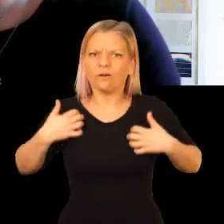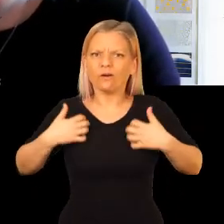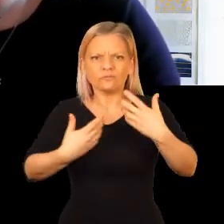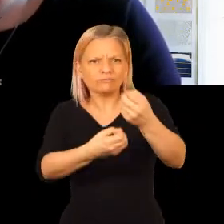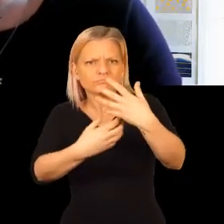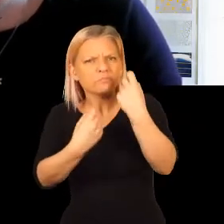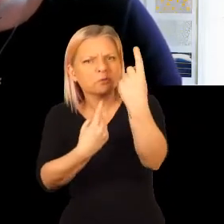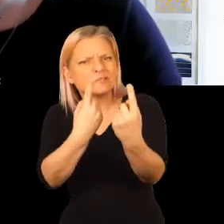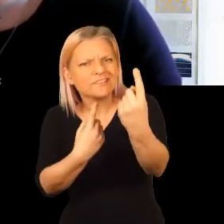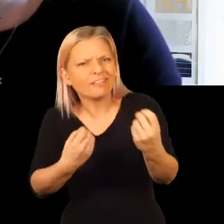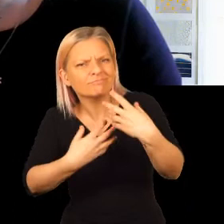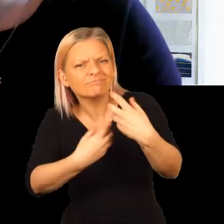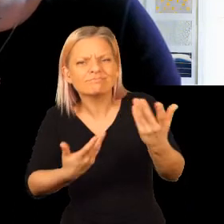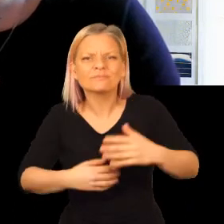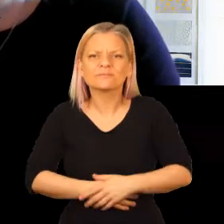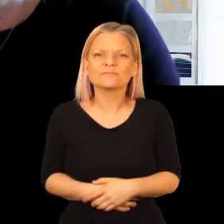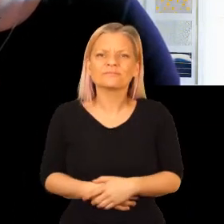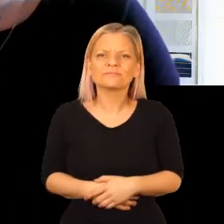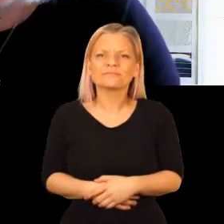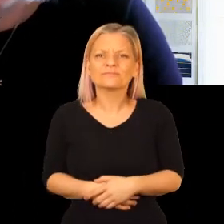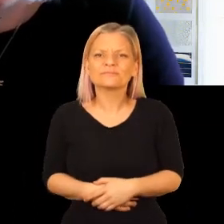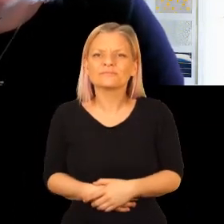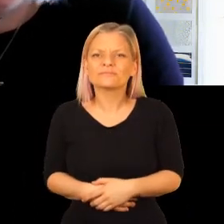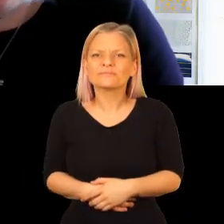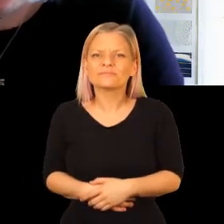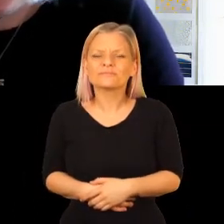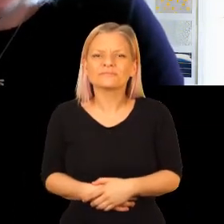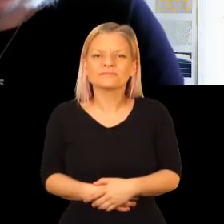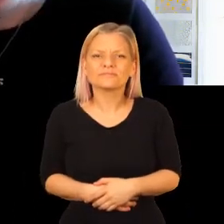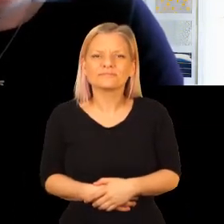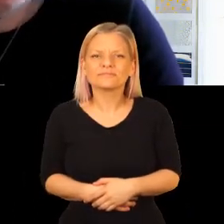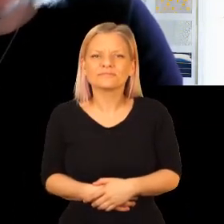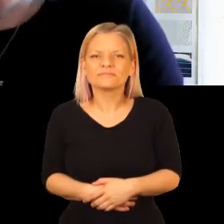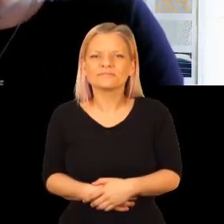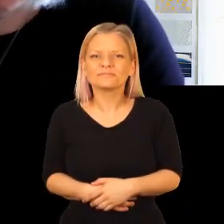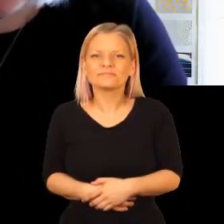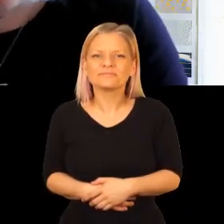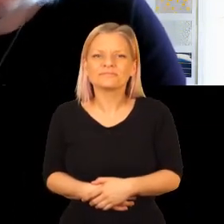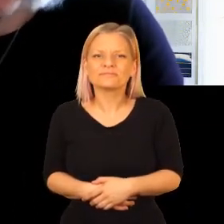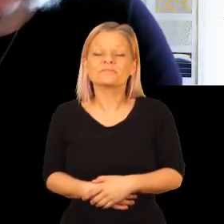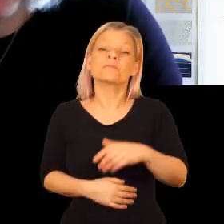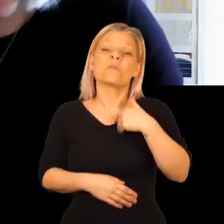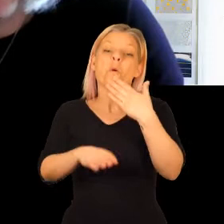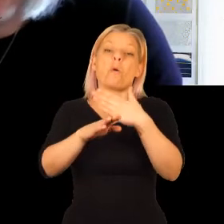you've been up to since then has been incredibly exciting and so tell us a bit about yourself um